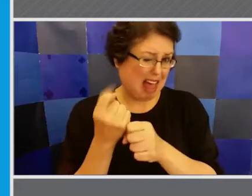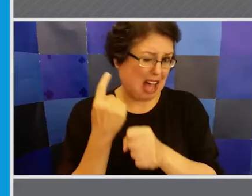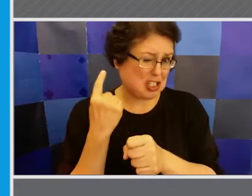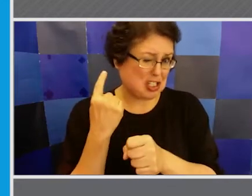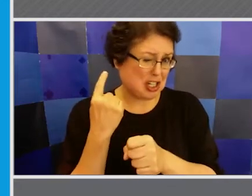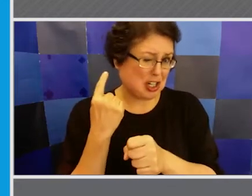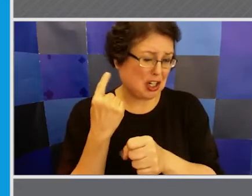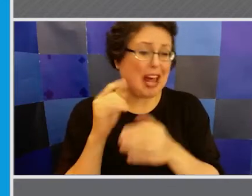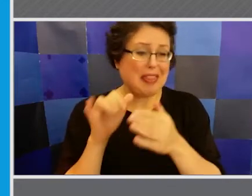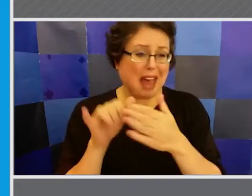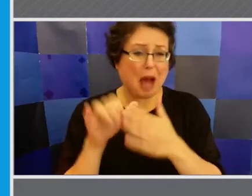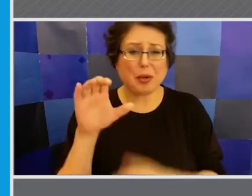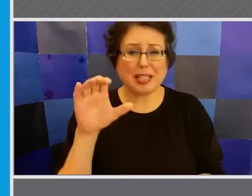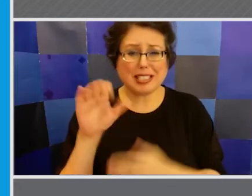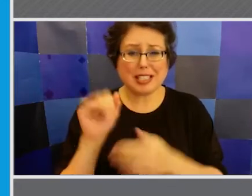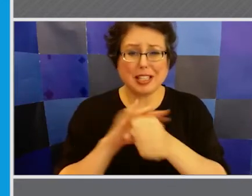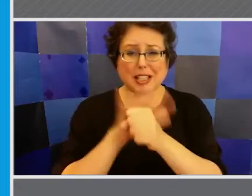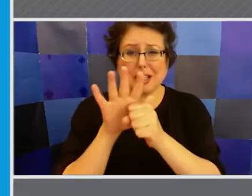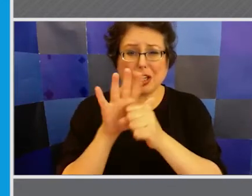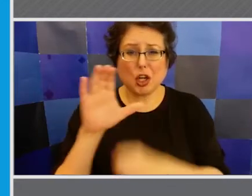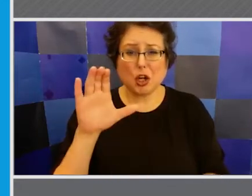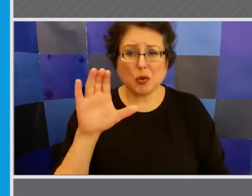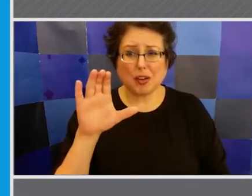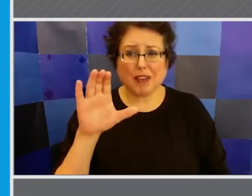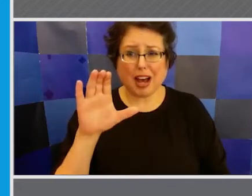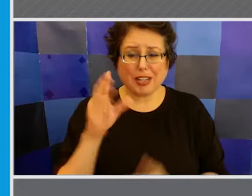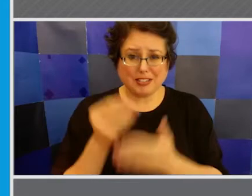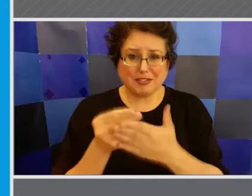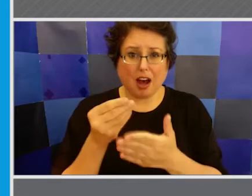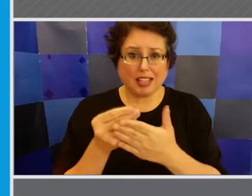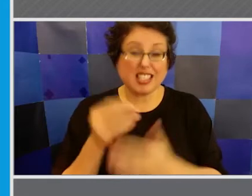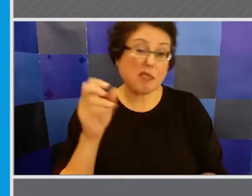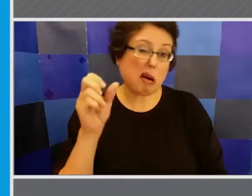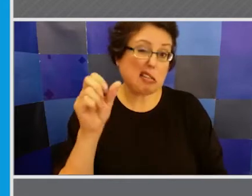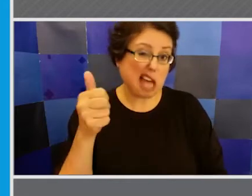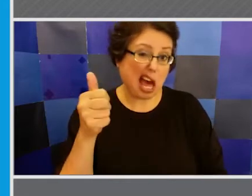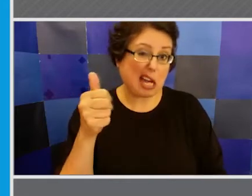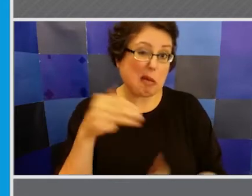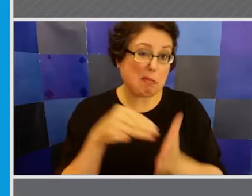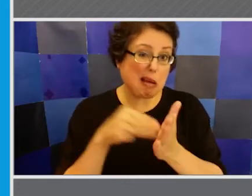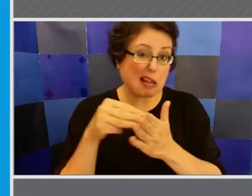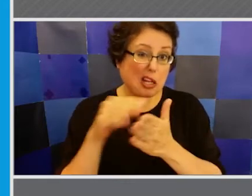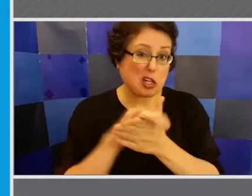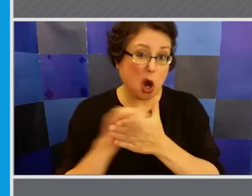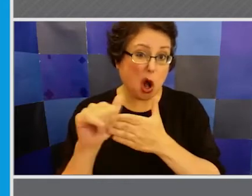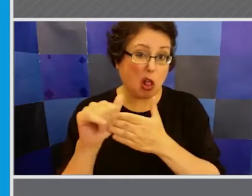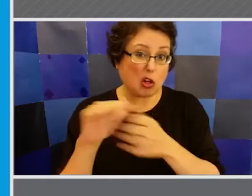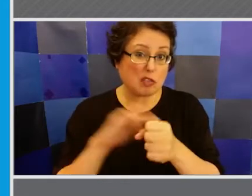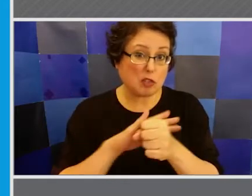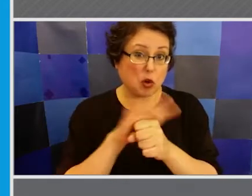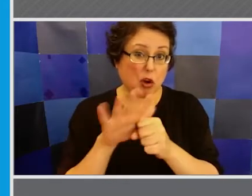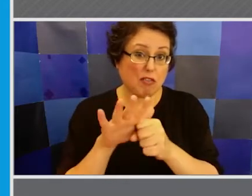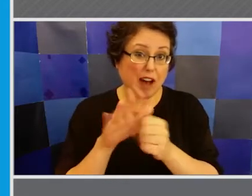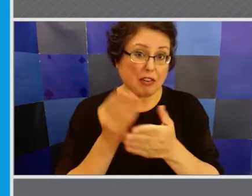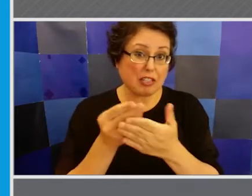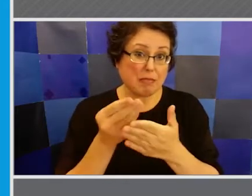came in. There are roughly $10 million of CPG coronavirus funds that came into the city into wave so